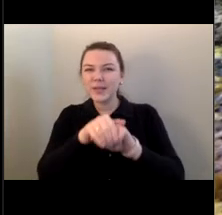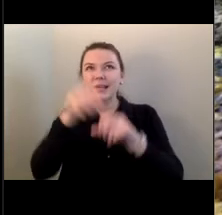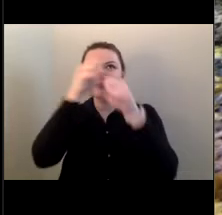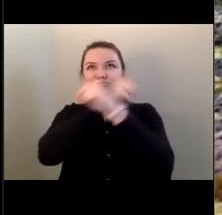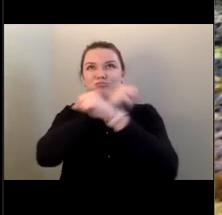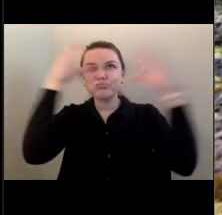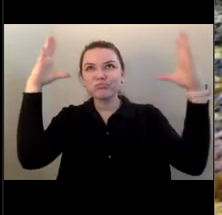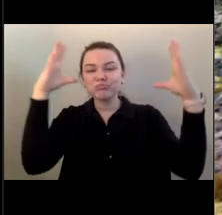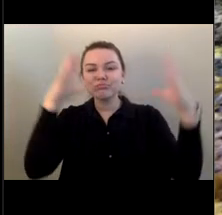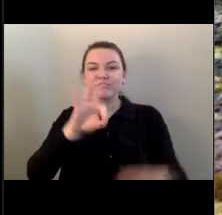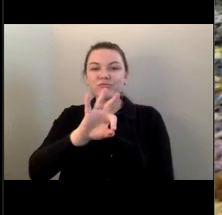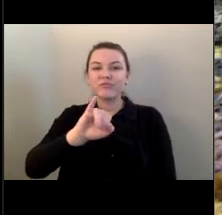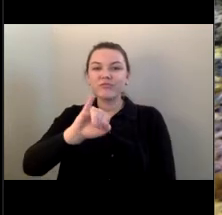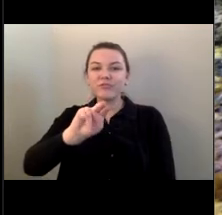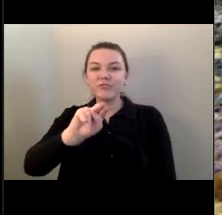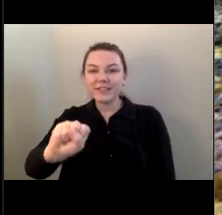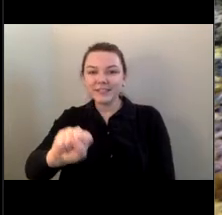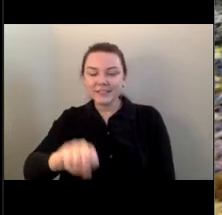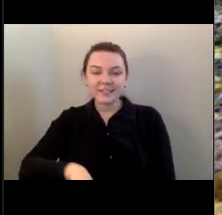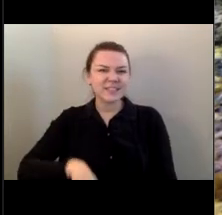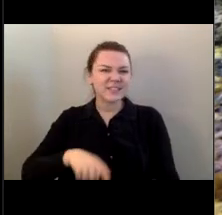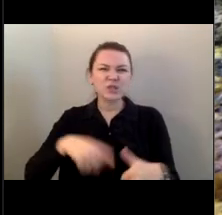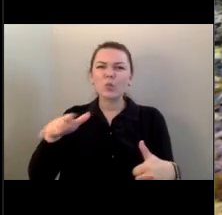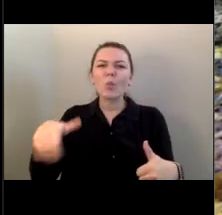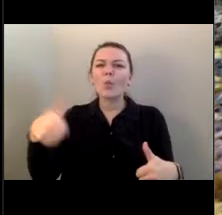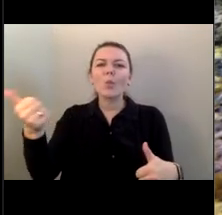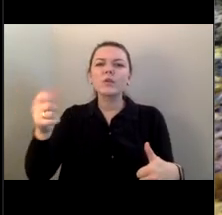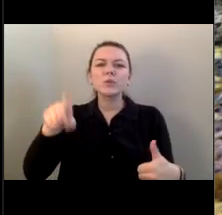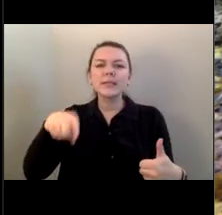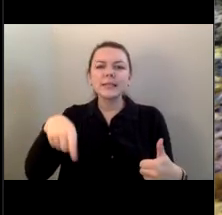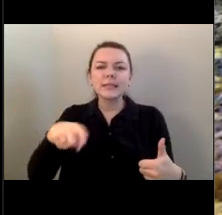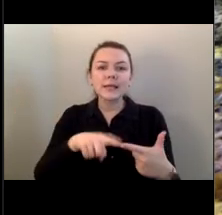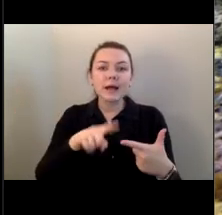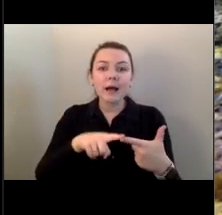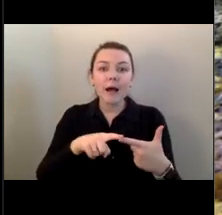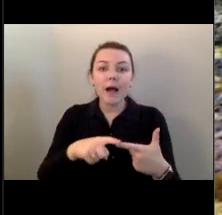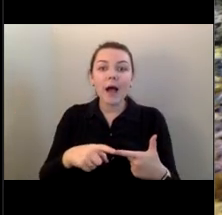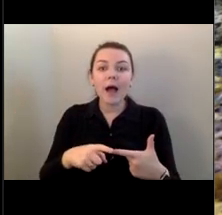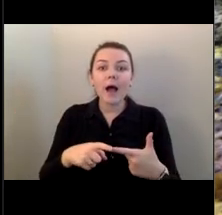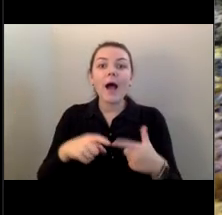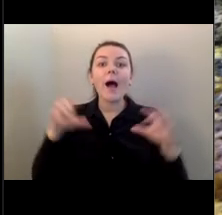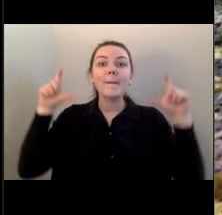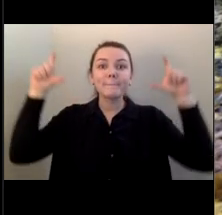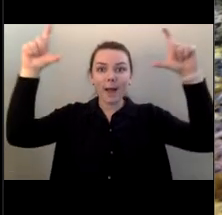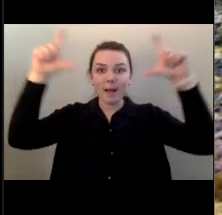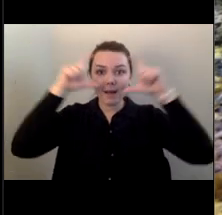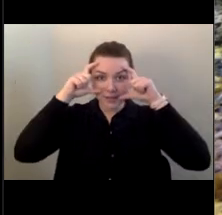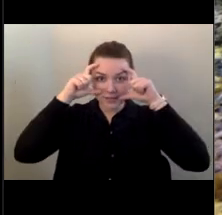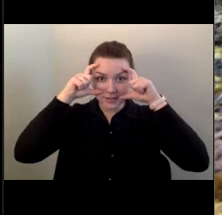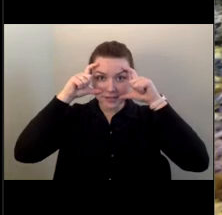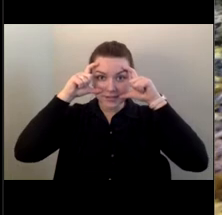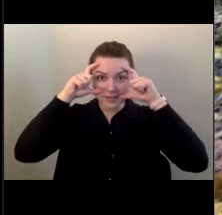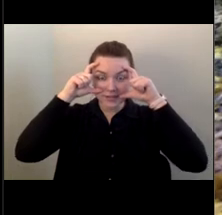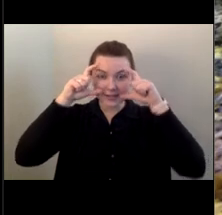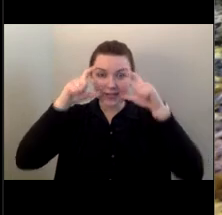Okay, what else do we need? What else do we need? We need our mask, yes? And we need our snorkel.